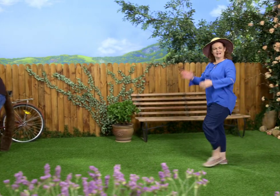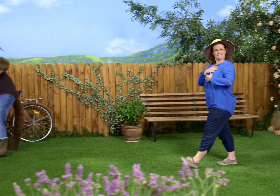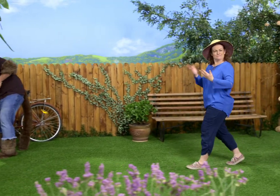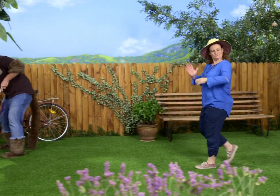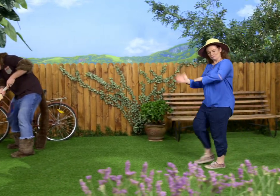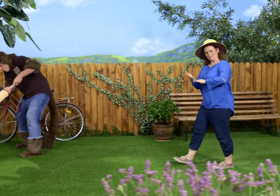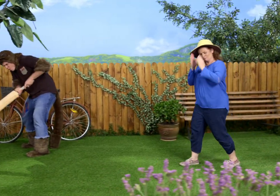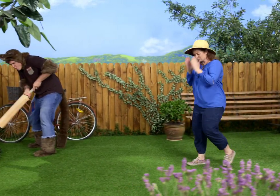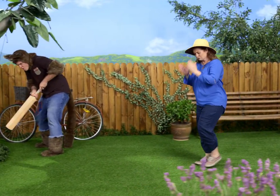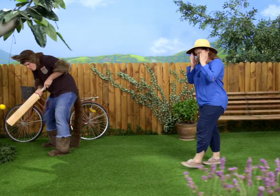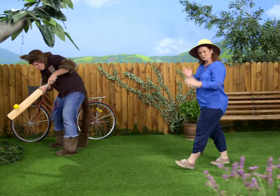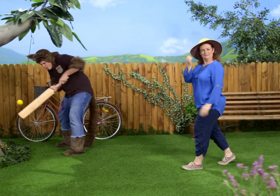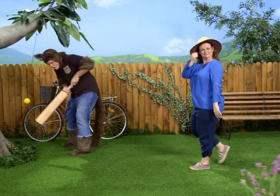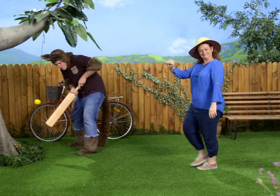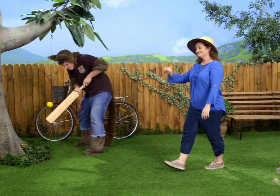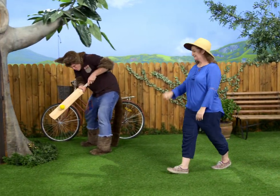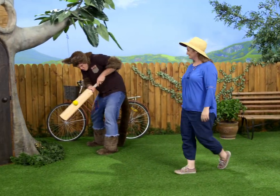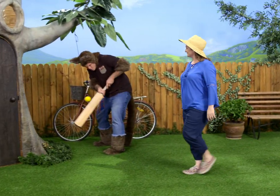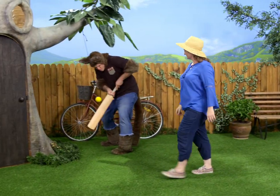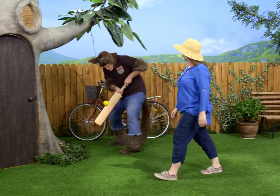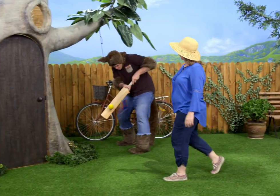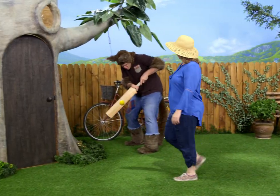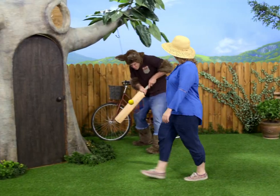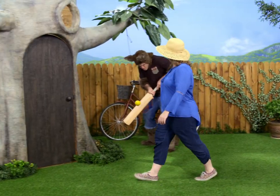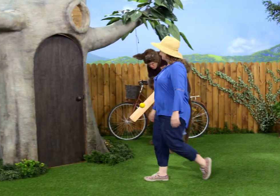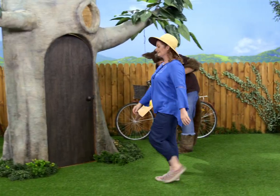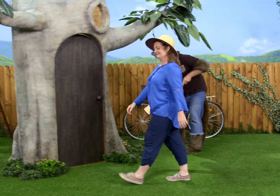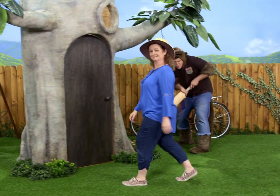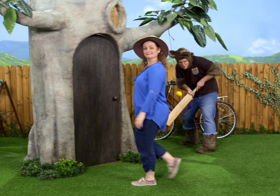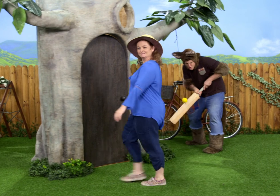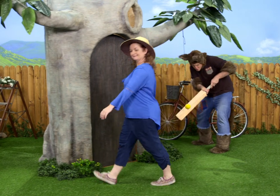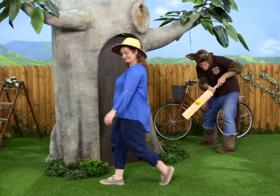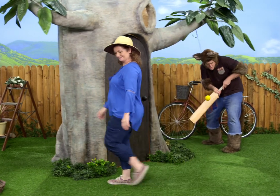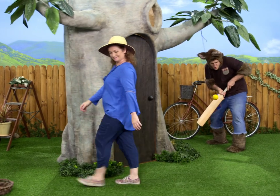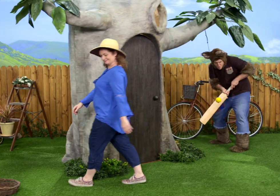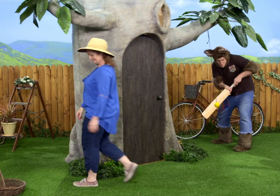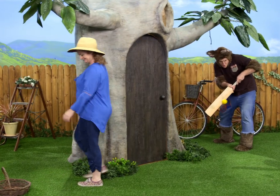He loves playing his cricket. Oh! Look at him concentrating. (CHUCKLES)